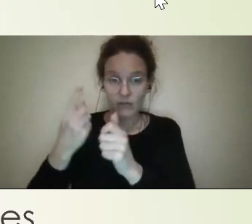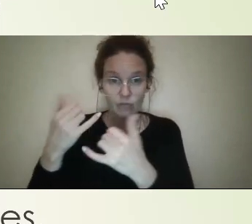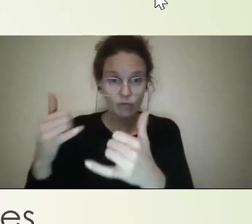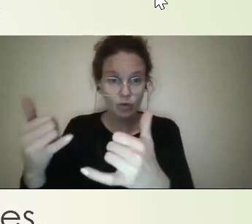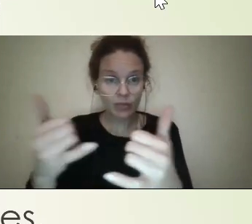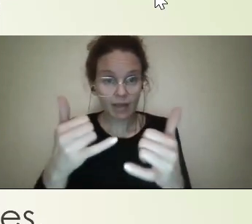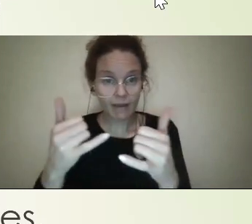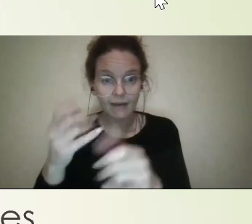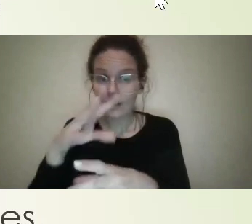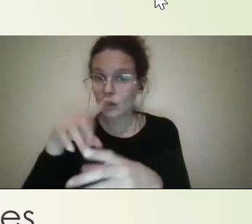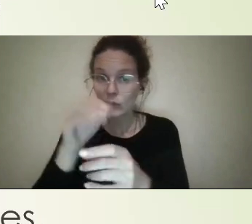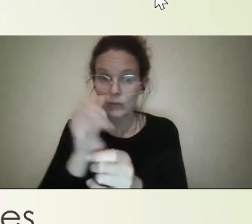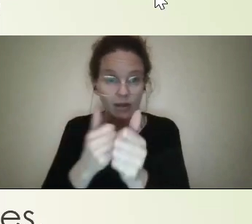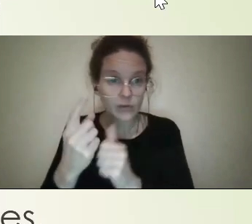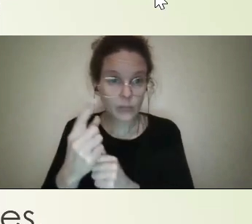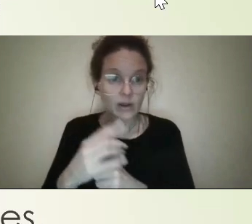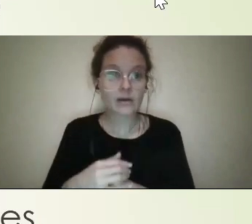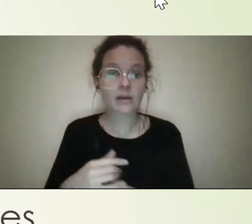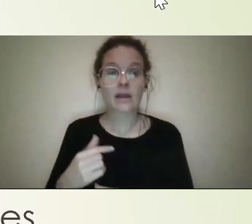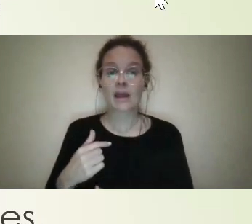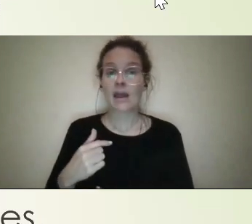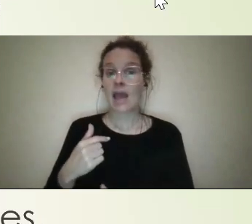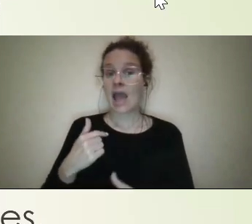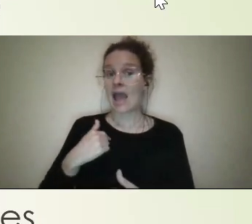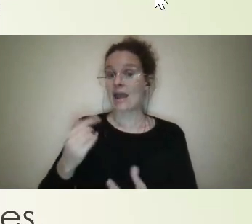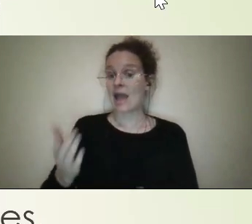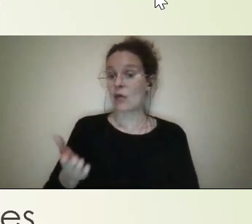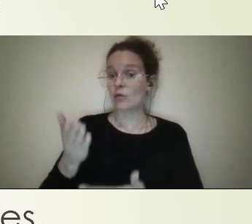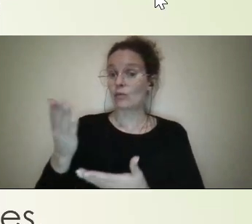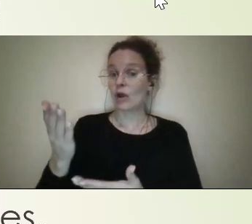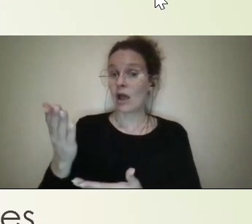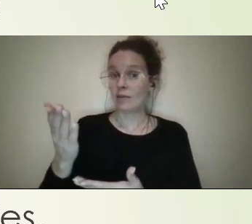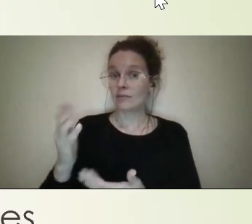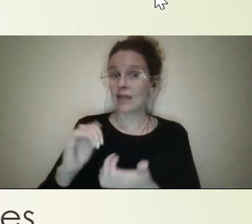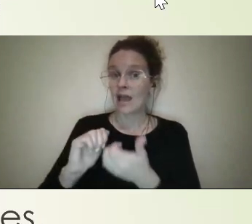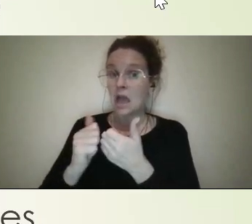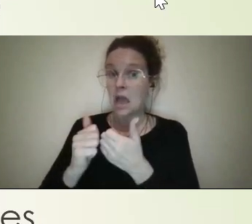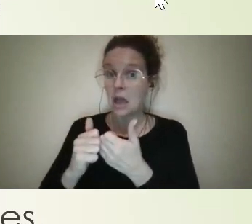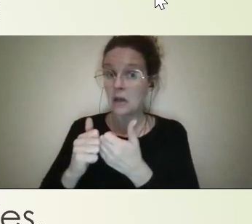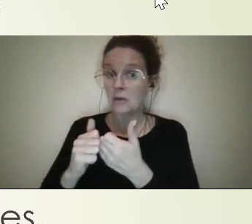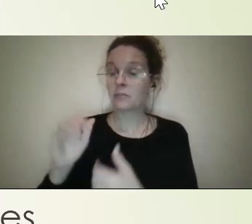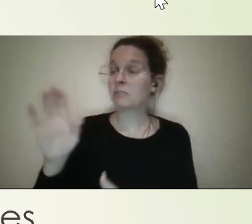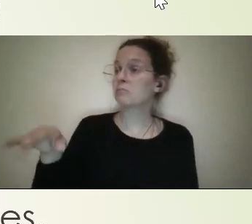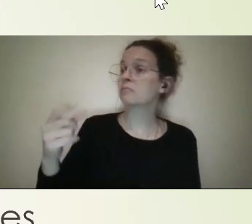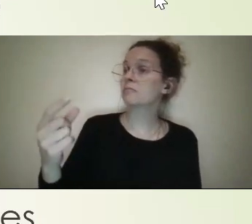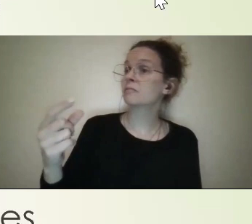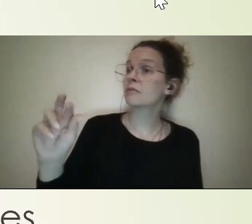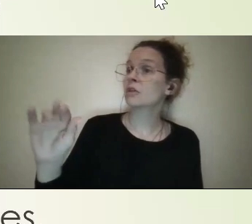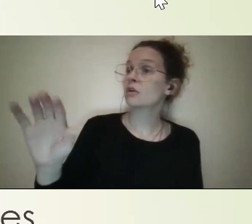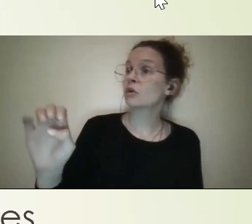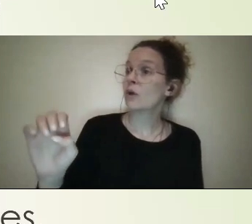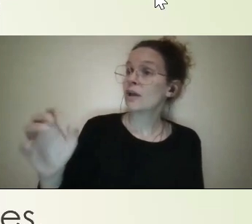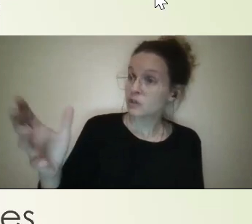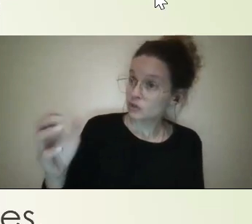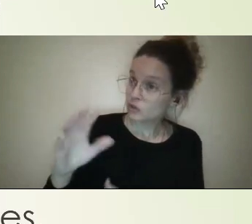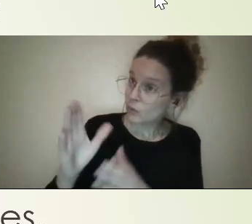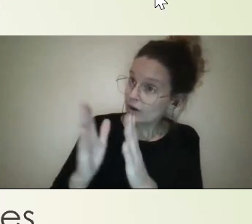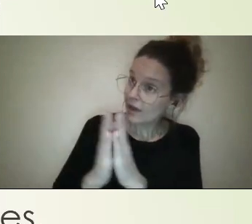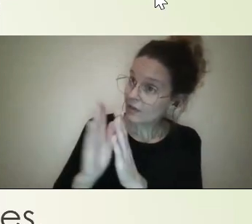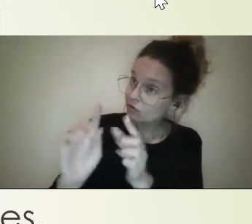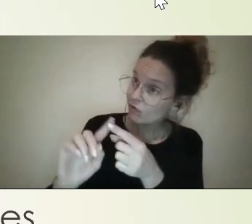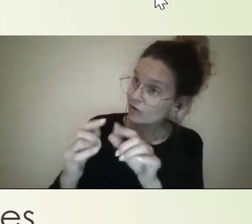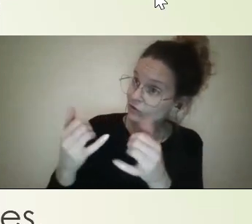I would prompt by saying, "hey, Grace, why don't you ask your friends if they want to play a game."